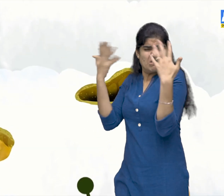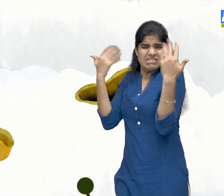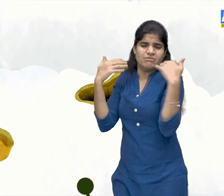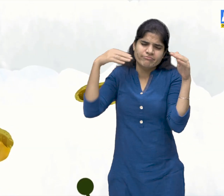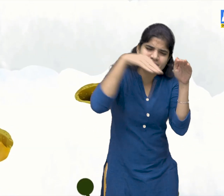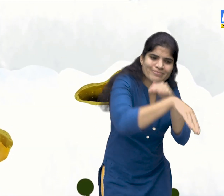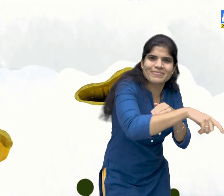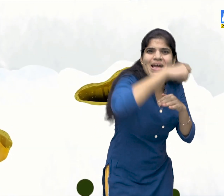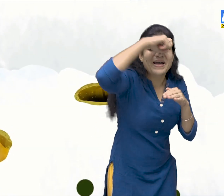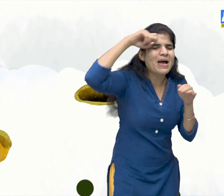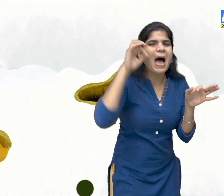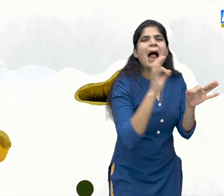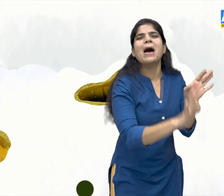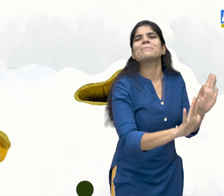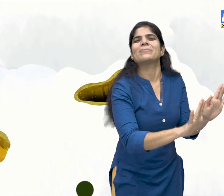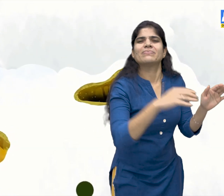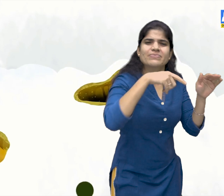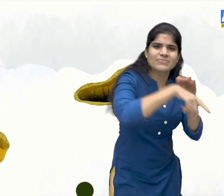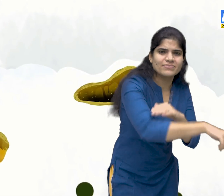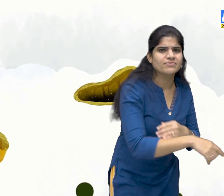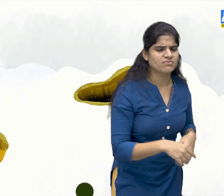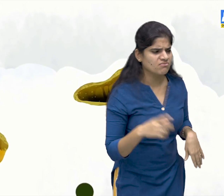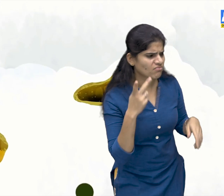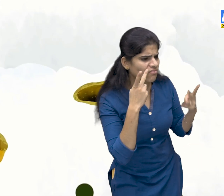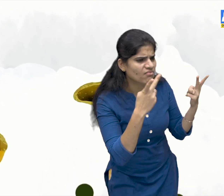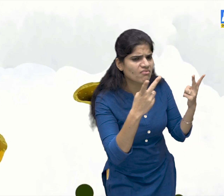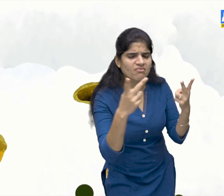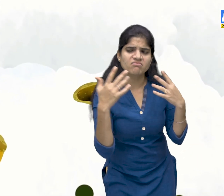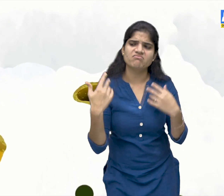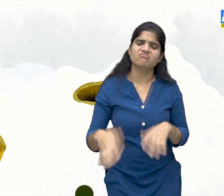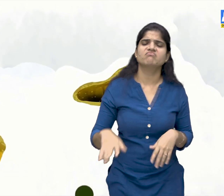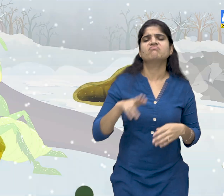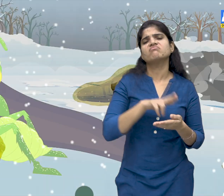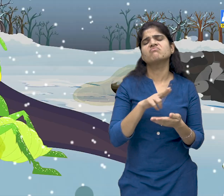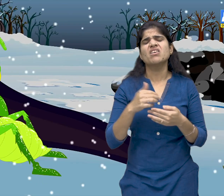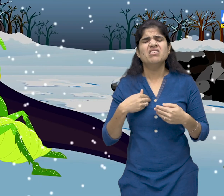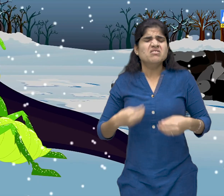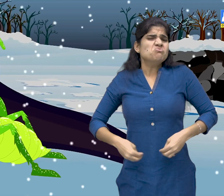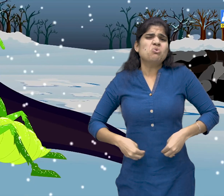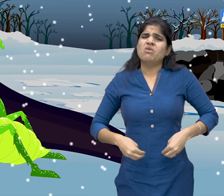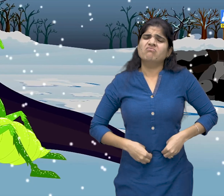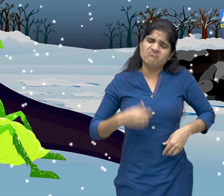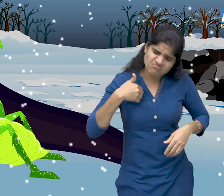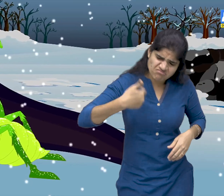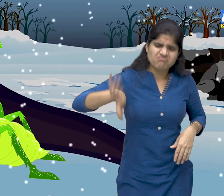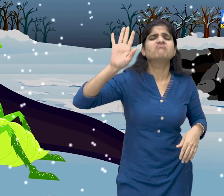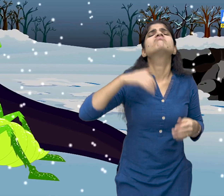under the soil as it was bitter cold outside, and it was nice and warm inside the hole. The grasshopper was famished.